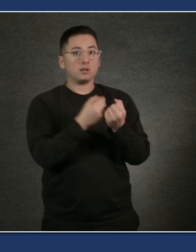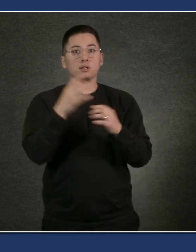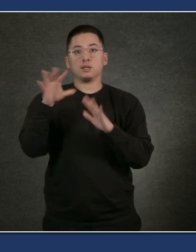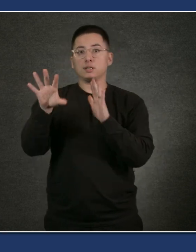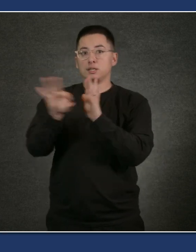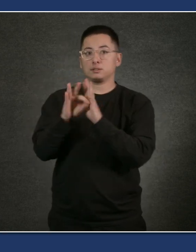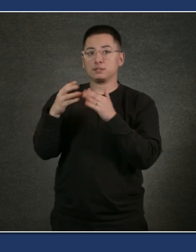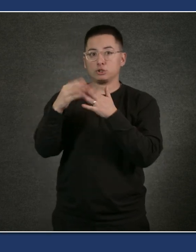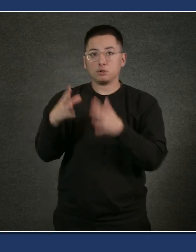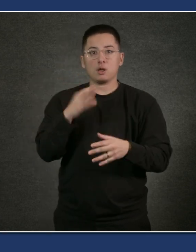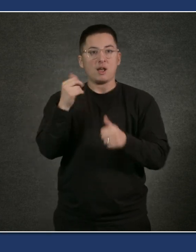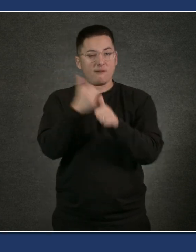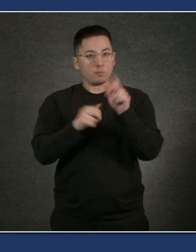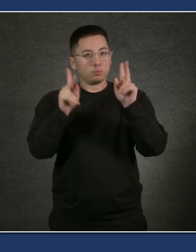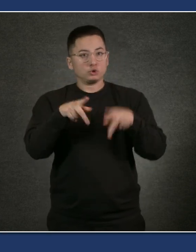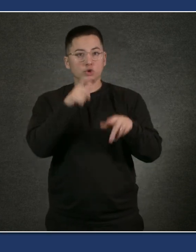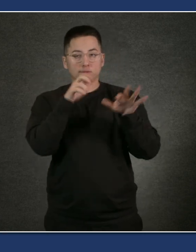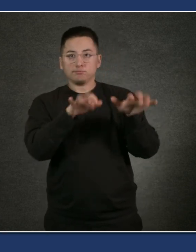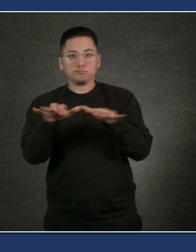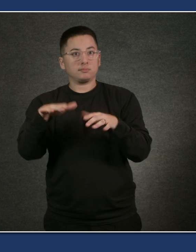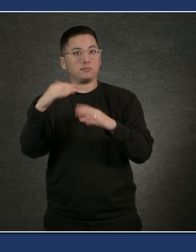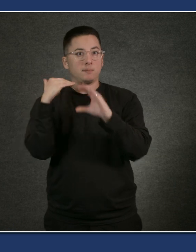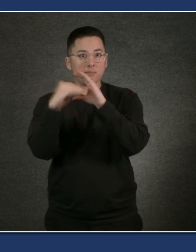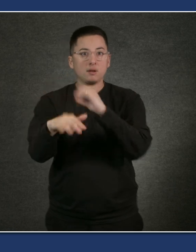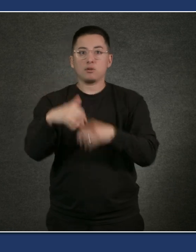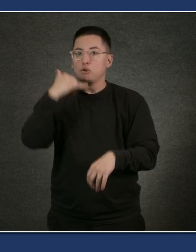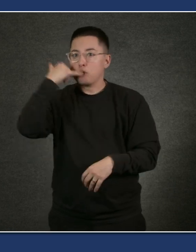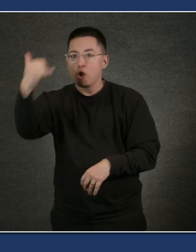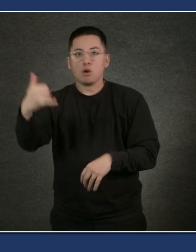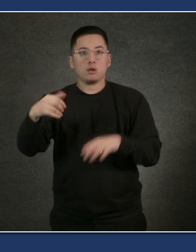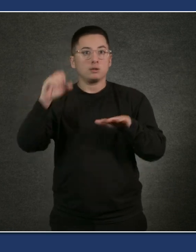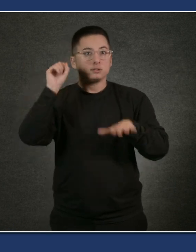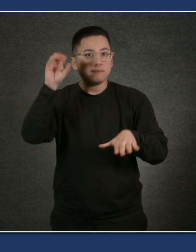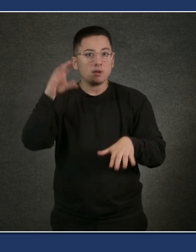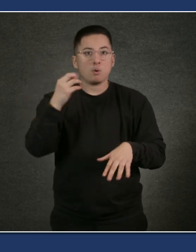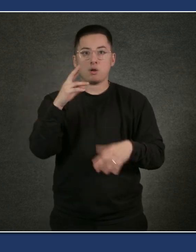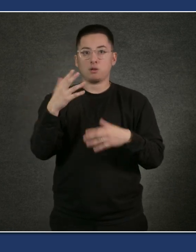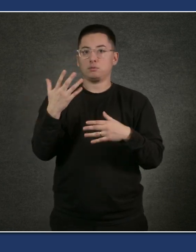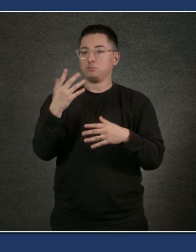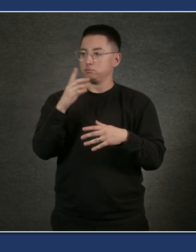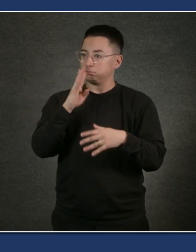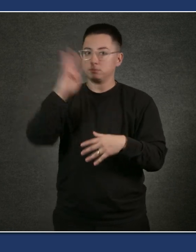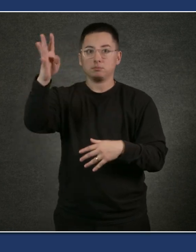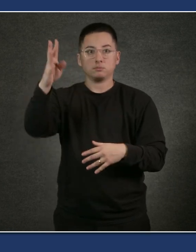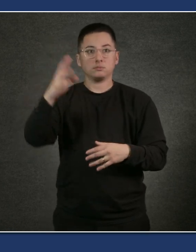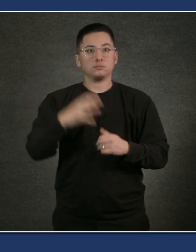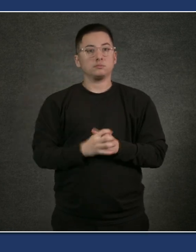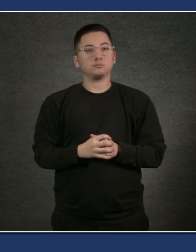testified at a hearing, or simply spoken up for what's right. Your work matters so much to me.